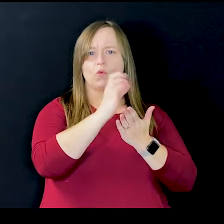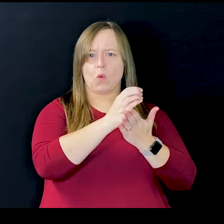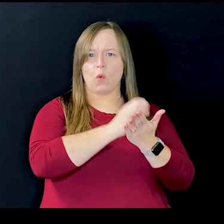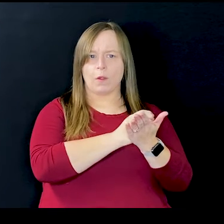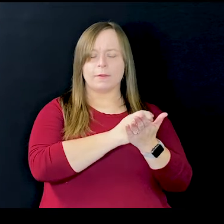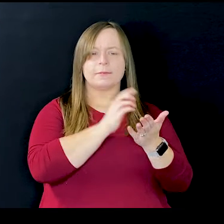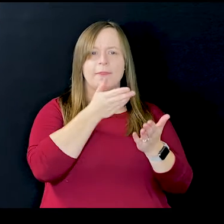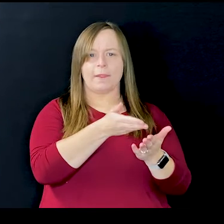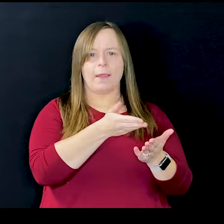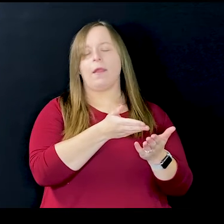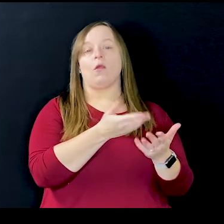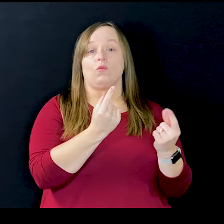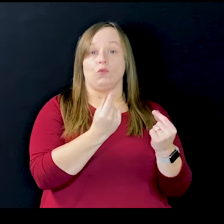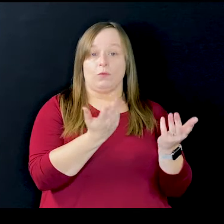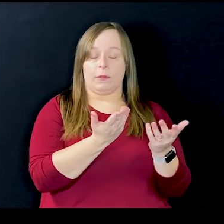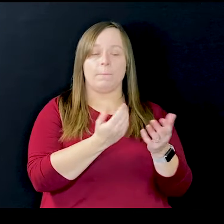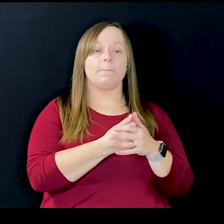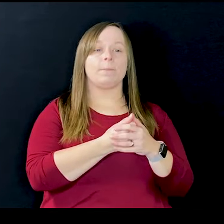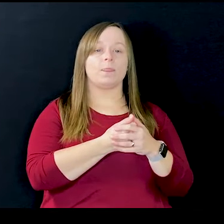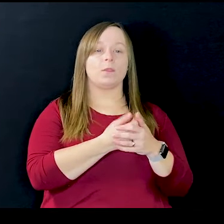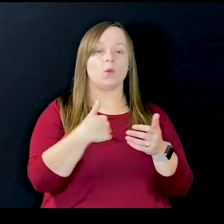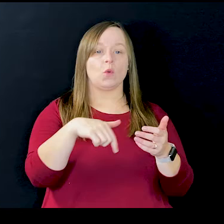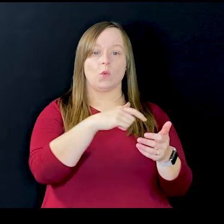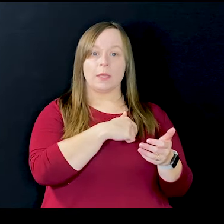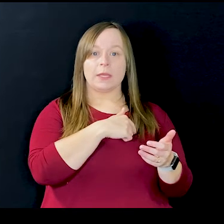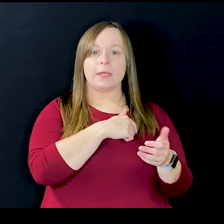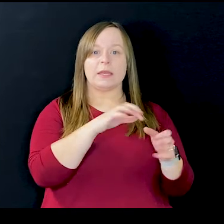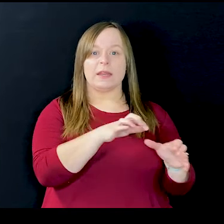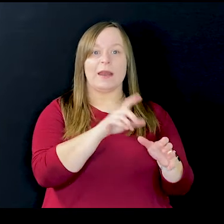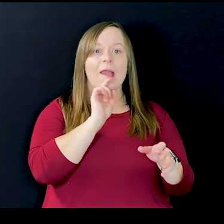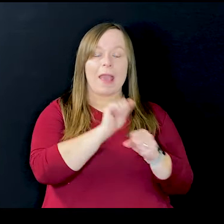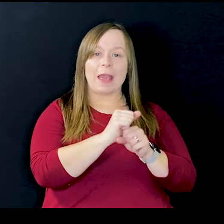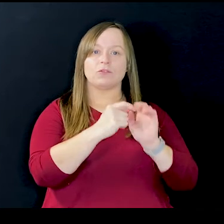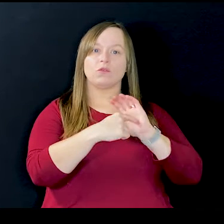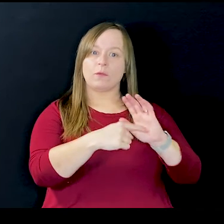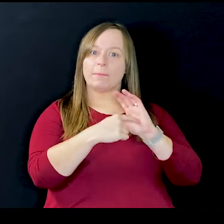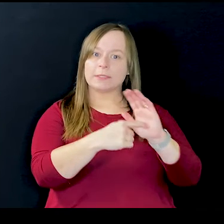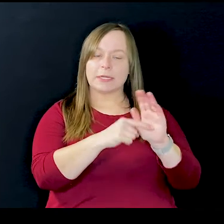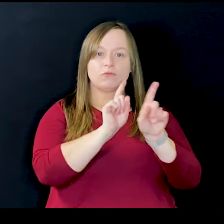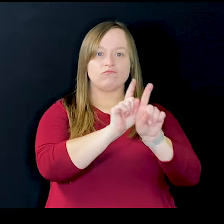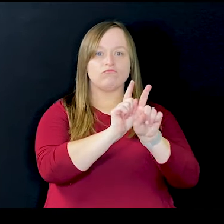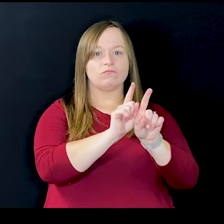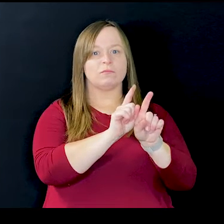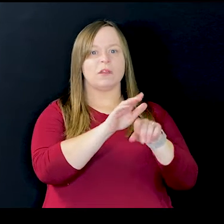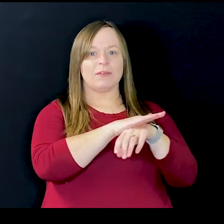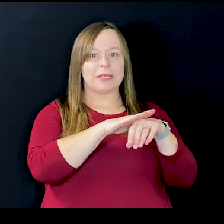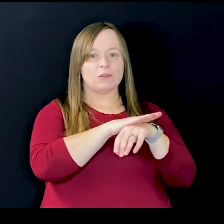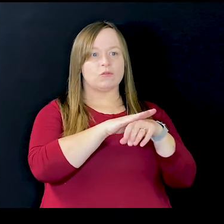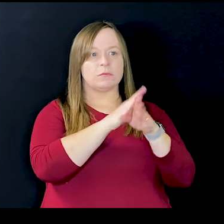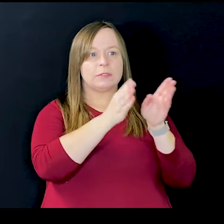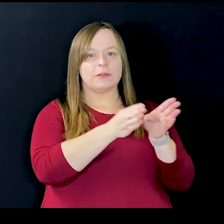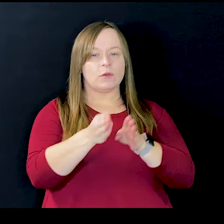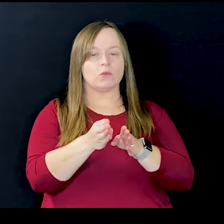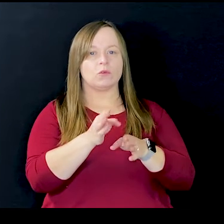And really what we did there was we did actual representation of indigent individuals